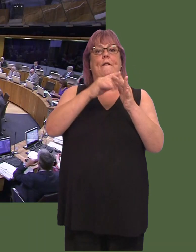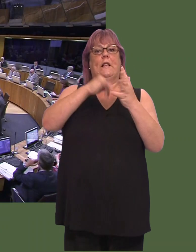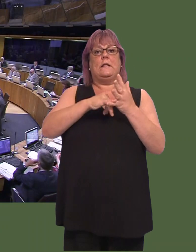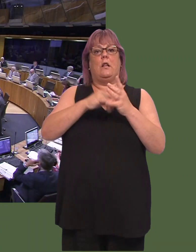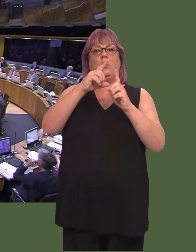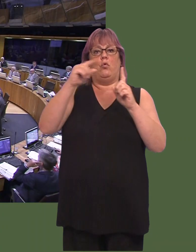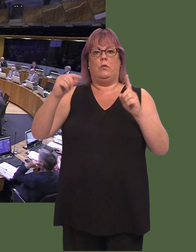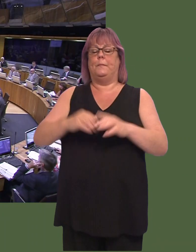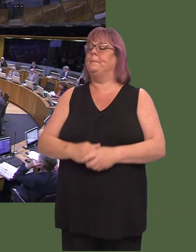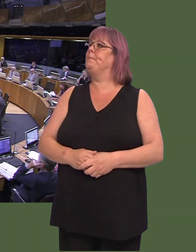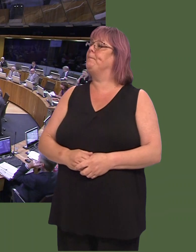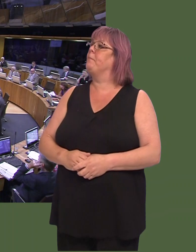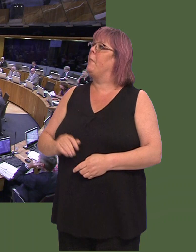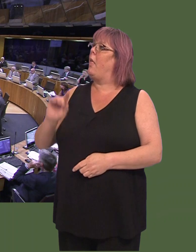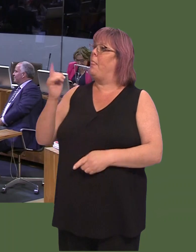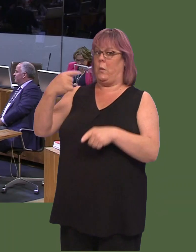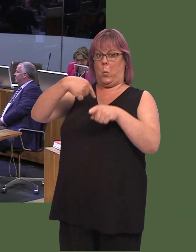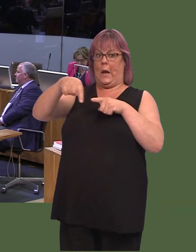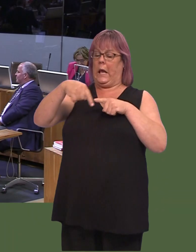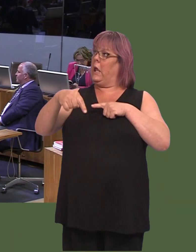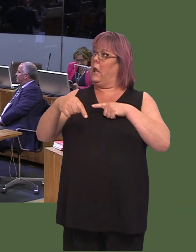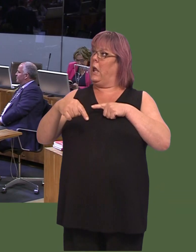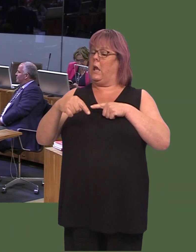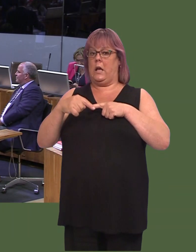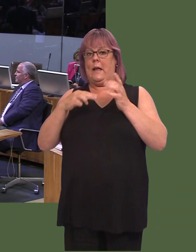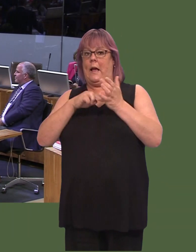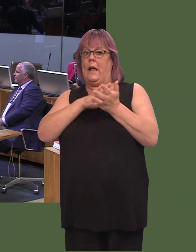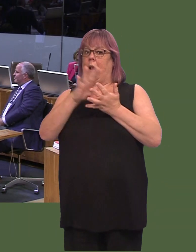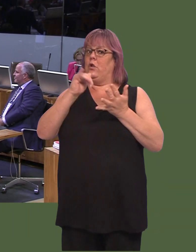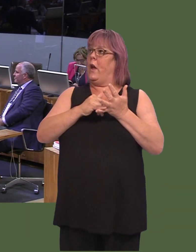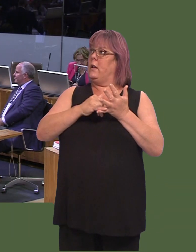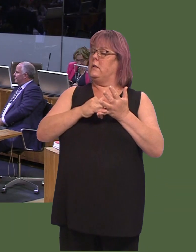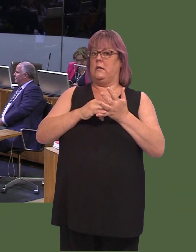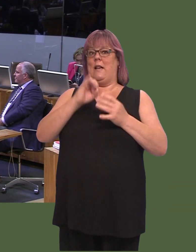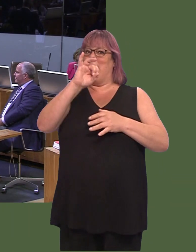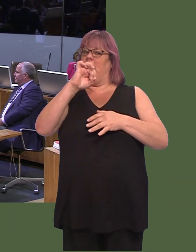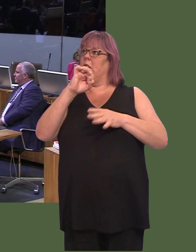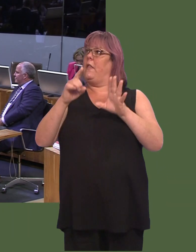Paul Davies AM: Diolch, Llywydd. First Minister, this week is of course the seventieth anniversary of the national health